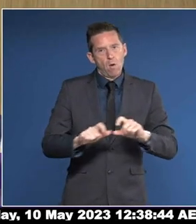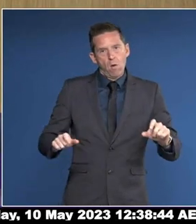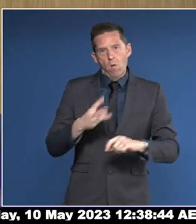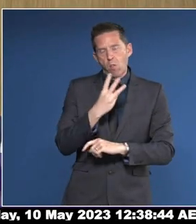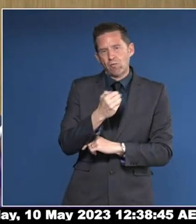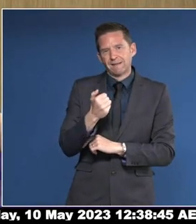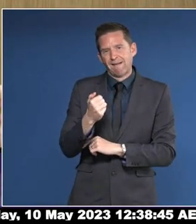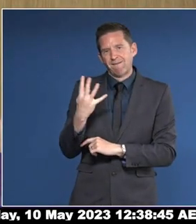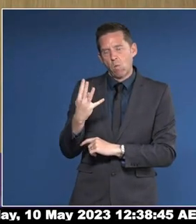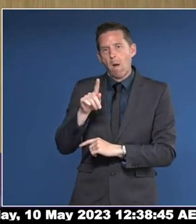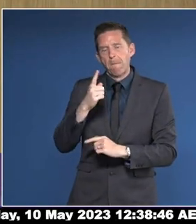consideration around neglect and care for children.